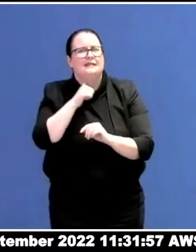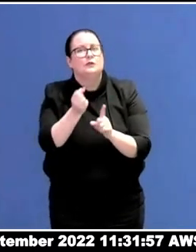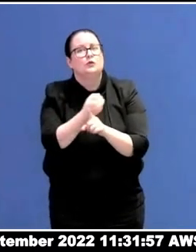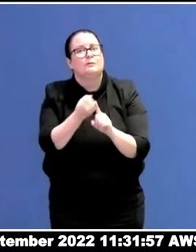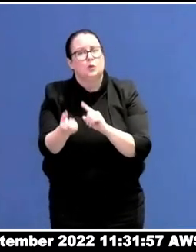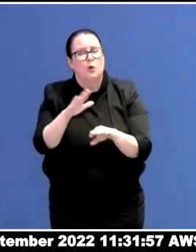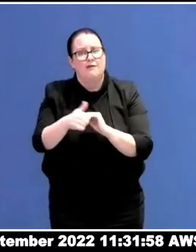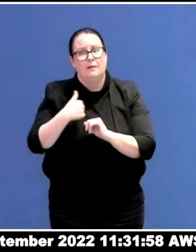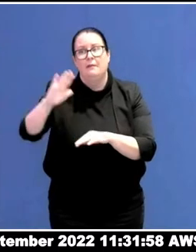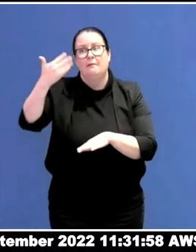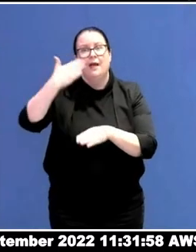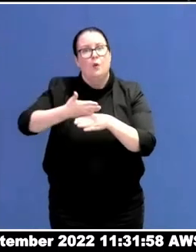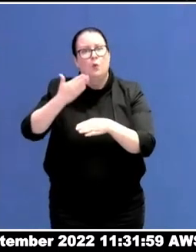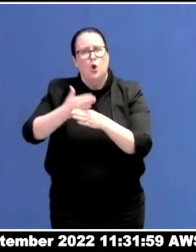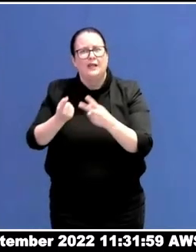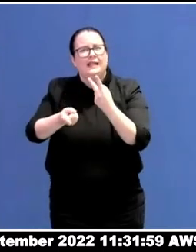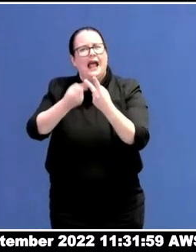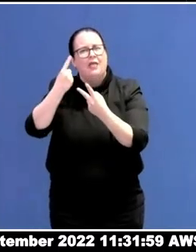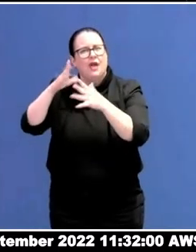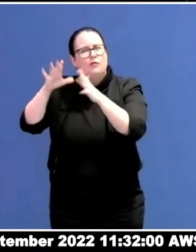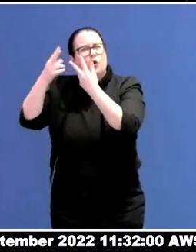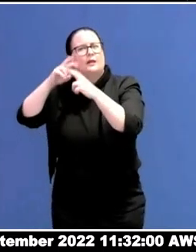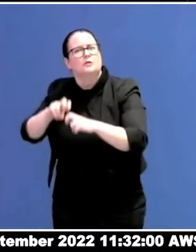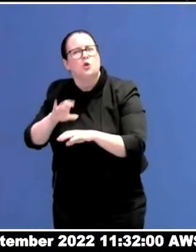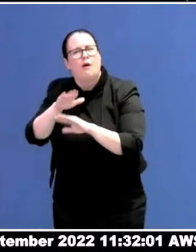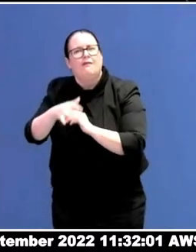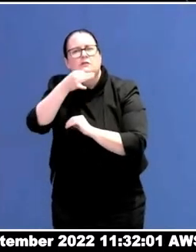the Royal Commission into Institutional Response to Child Sexual Abuse.